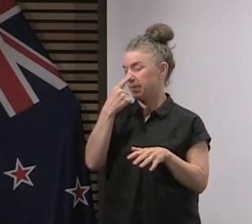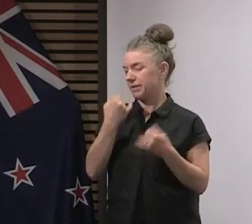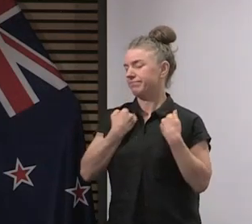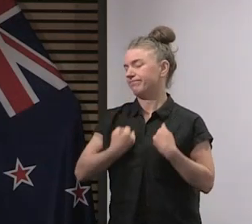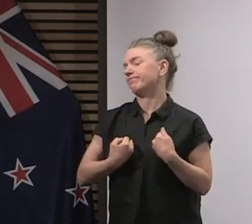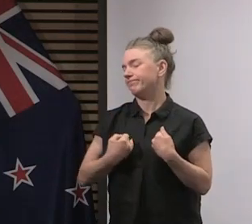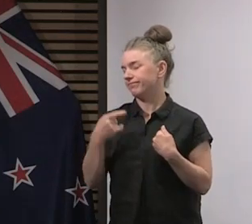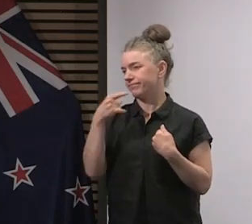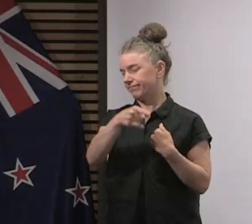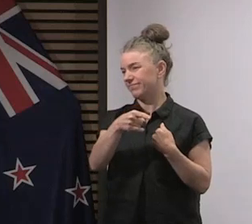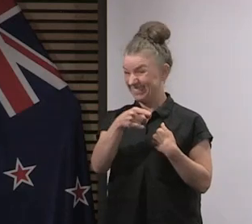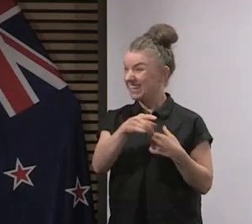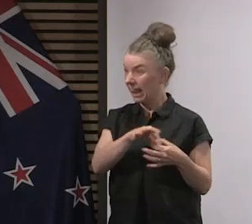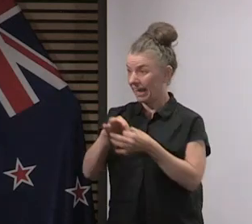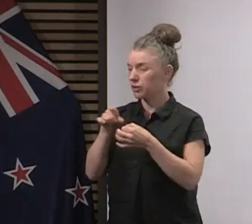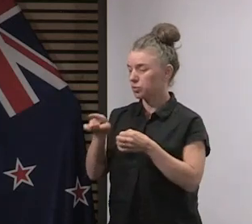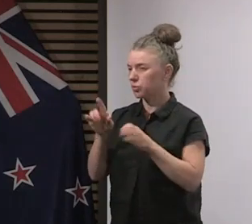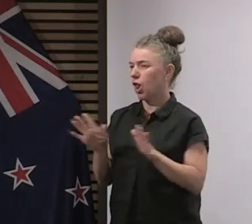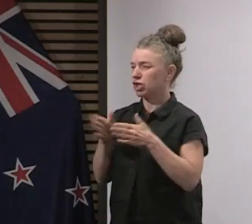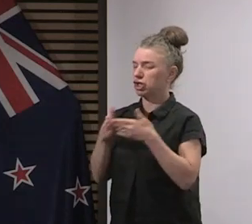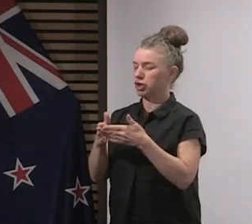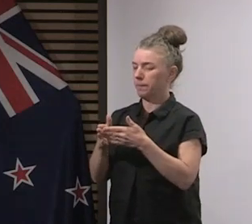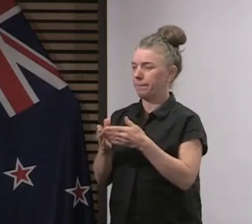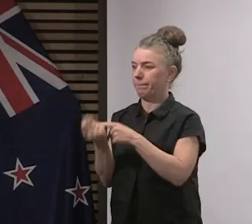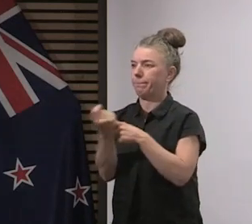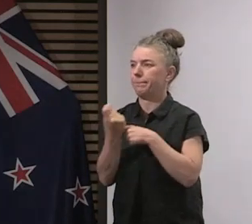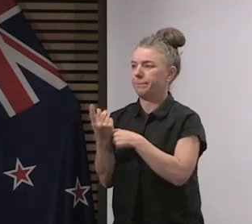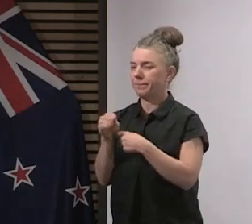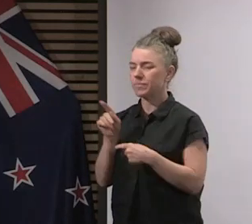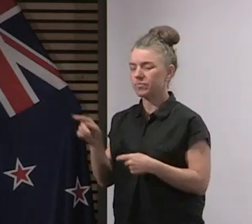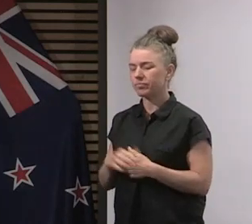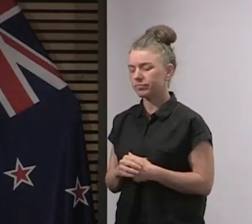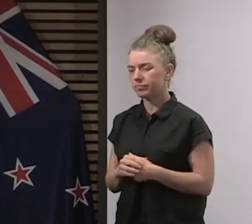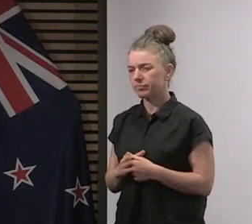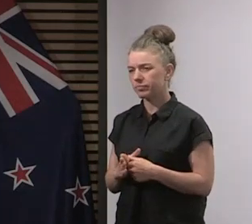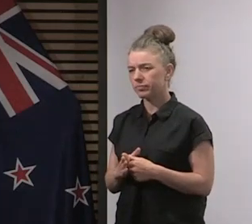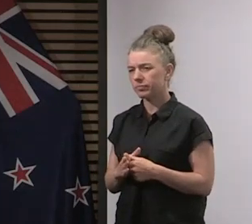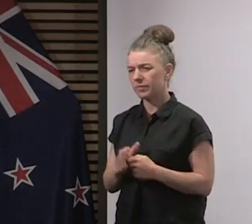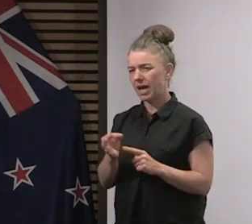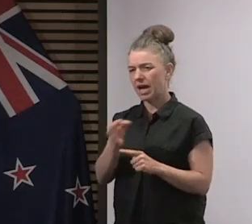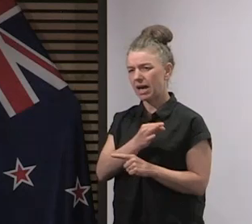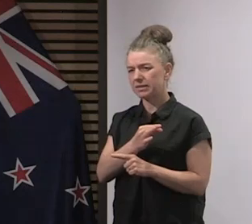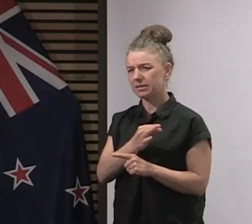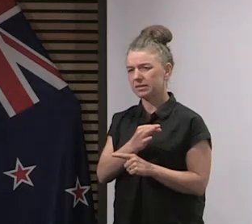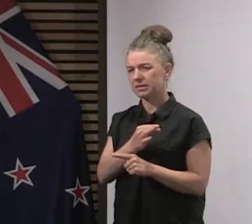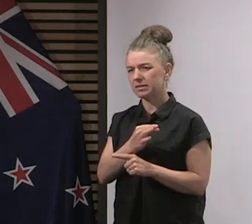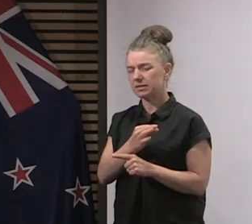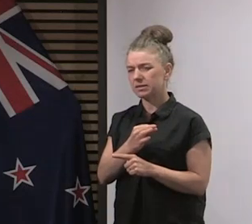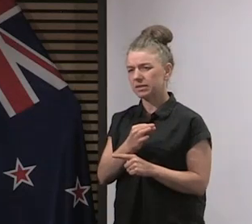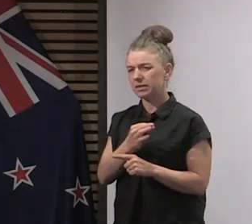Hawke's Bay and that is where there is the other six cases involved with that overall